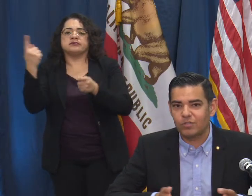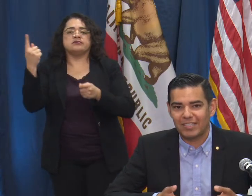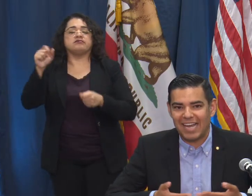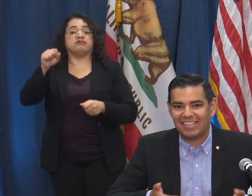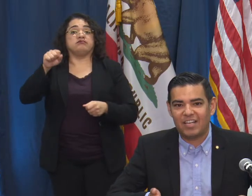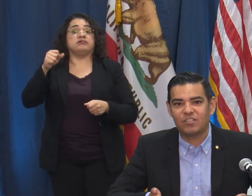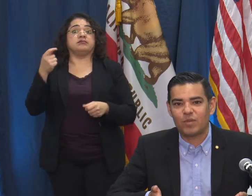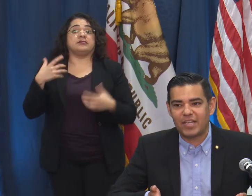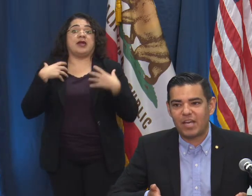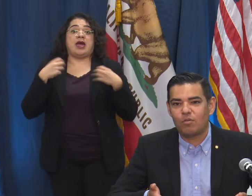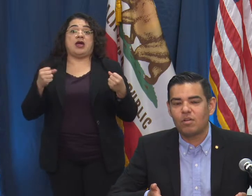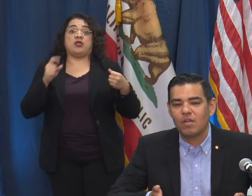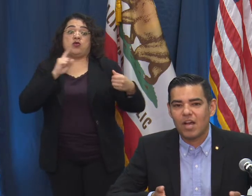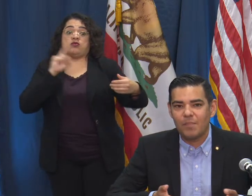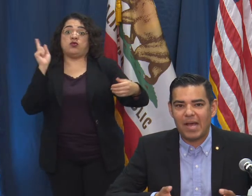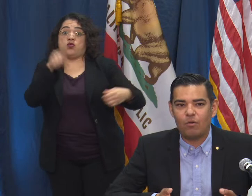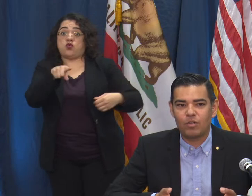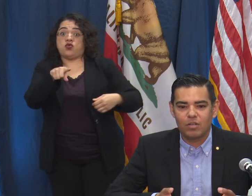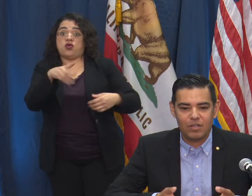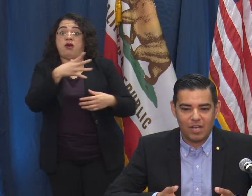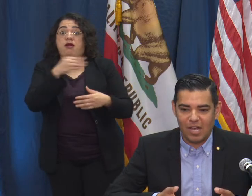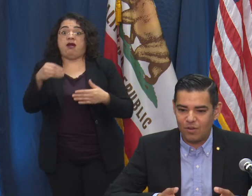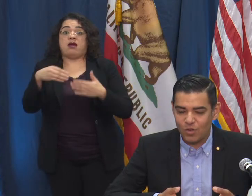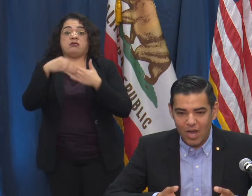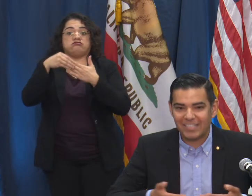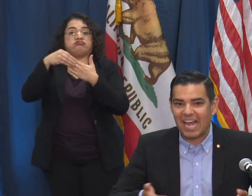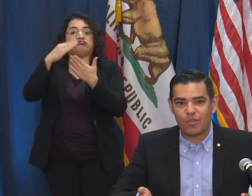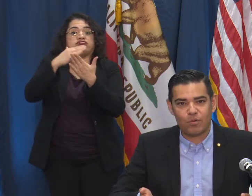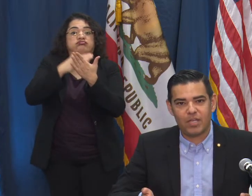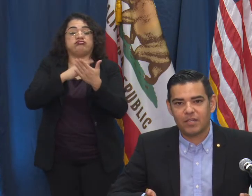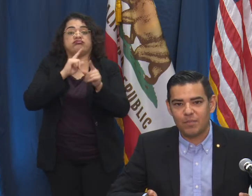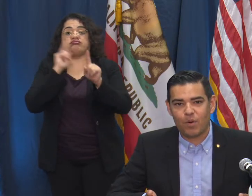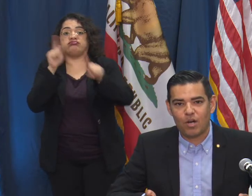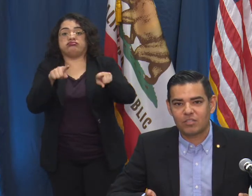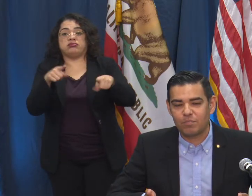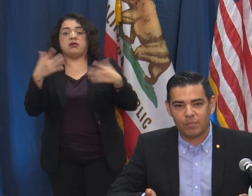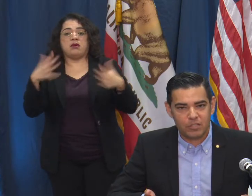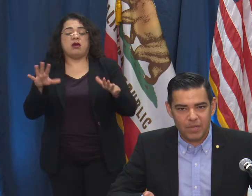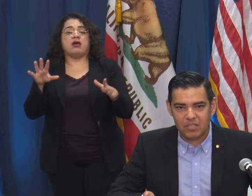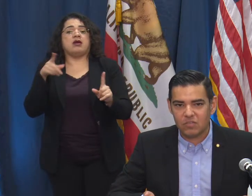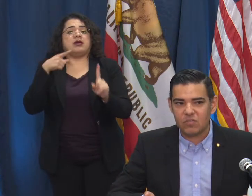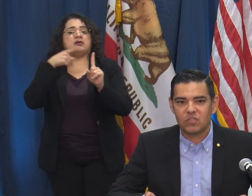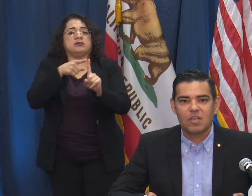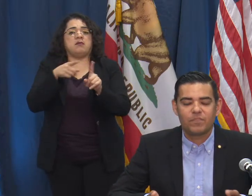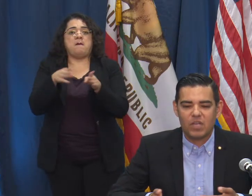and guidelines right now about not gathering in parks and public spaces,